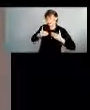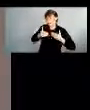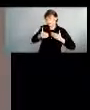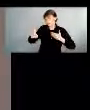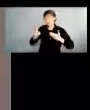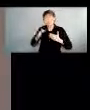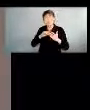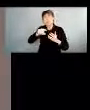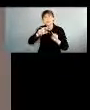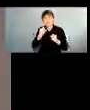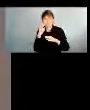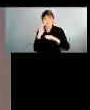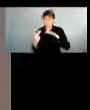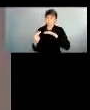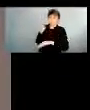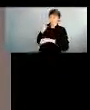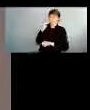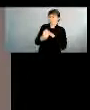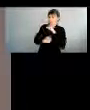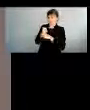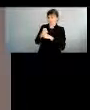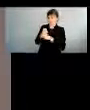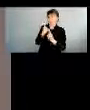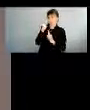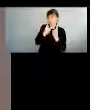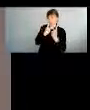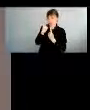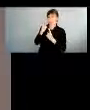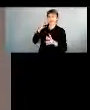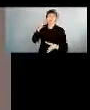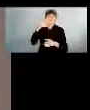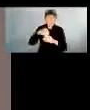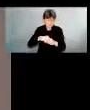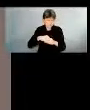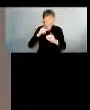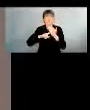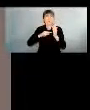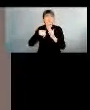past year and about the current circumstances when deciding what project you will apply